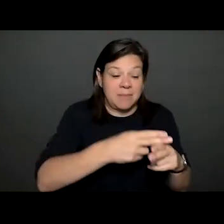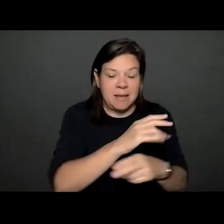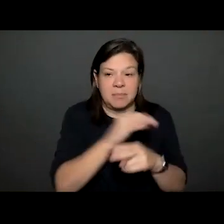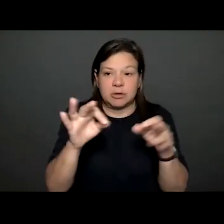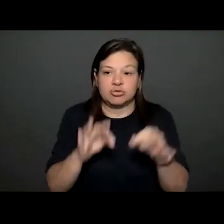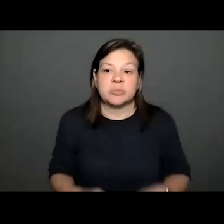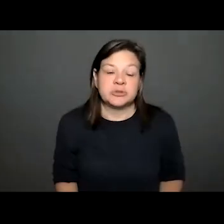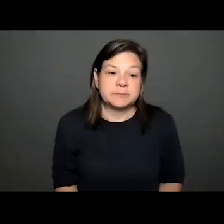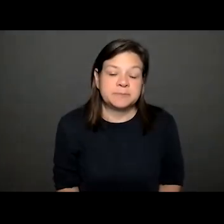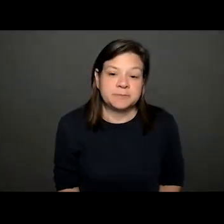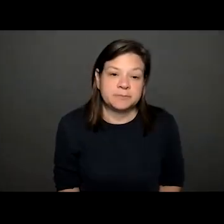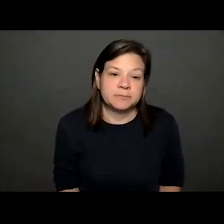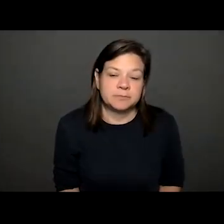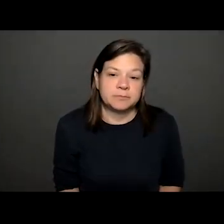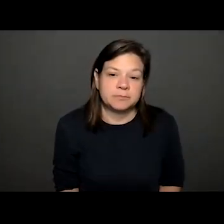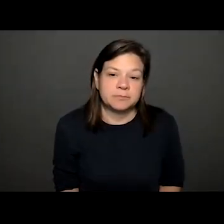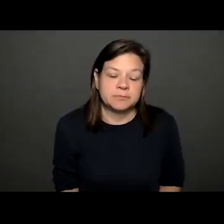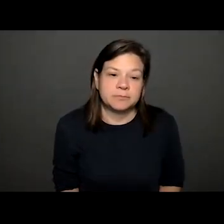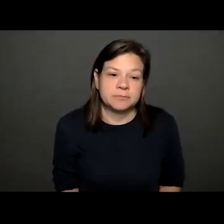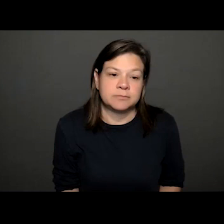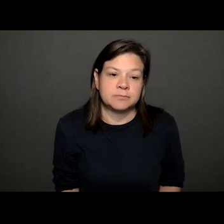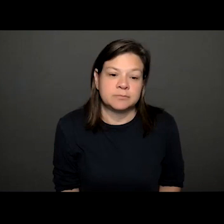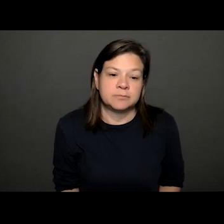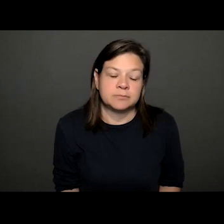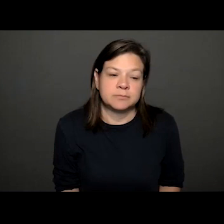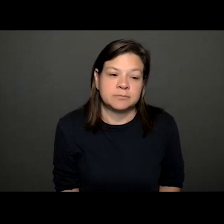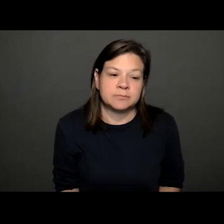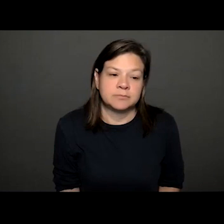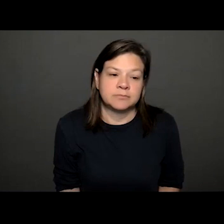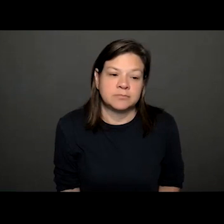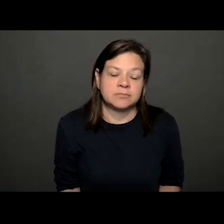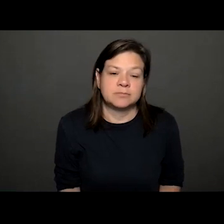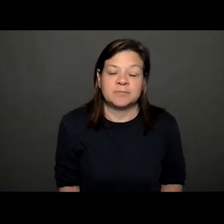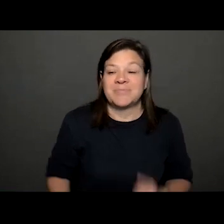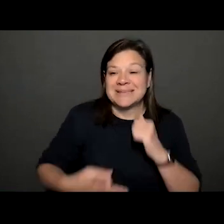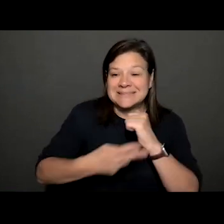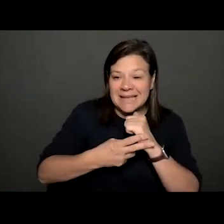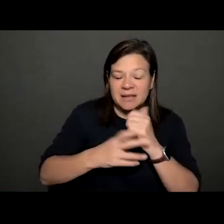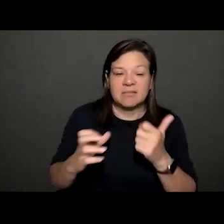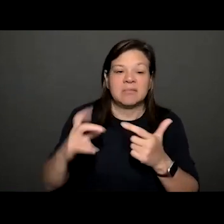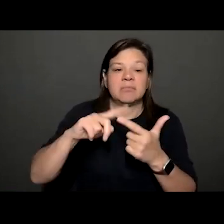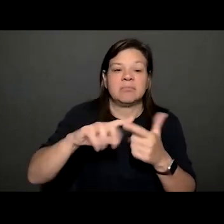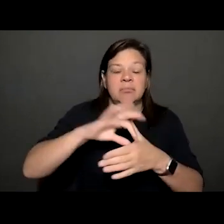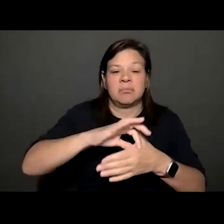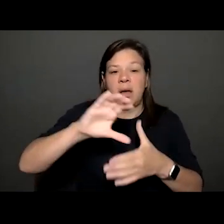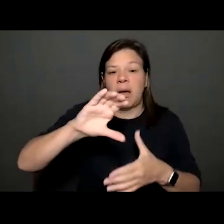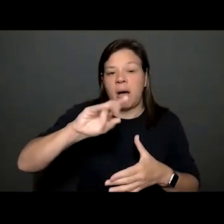SAVE. GO BACK INTO CONTENT HERE. AND THEN WE'RE GOING TO DRAG OUR SUMMER CAMP MODULE ON TO THE PAGE.